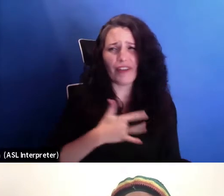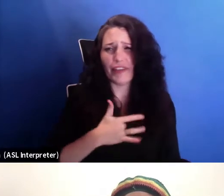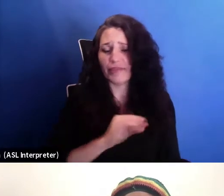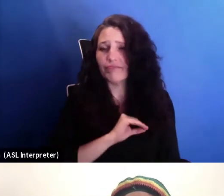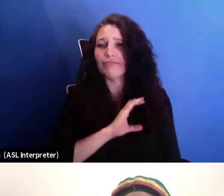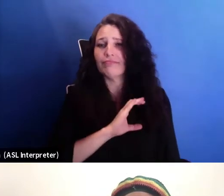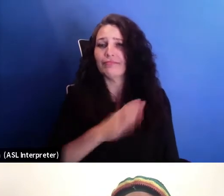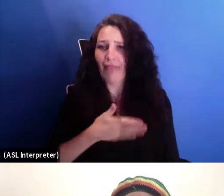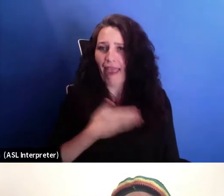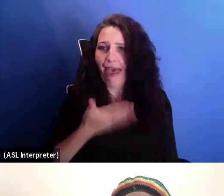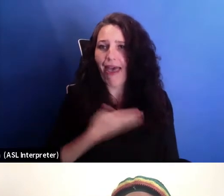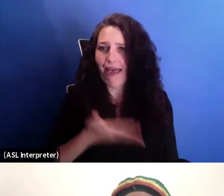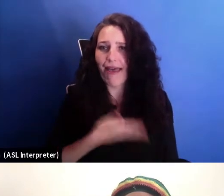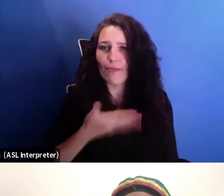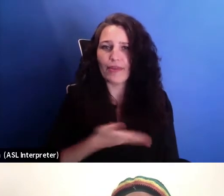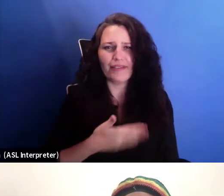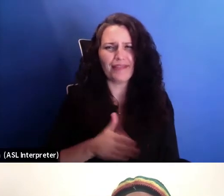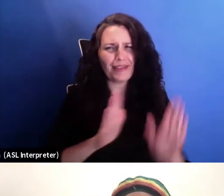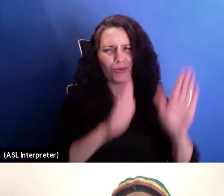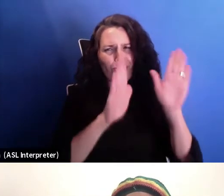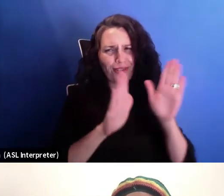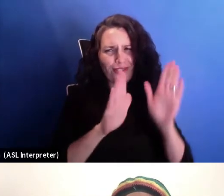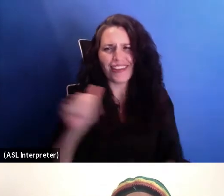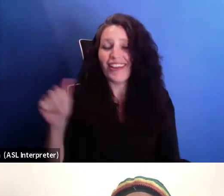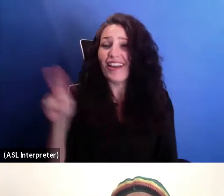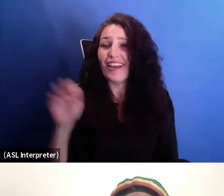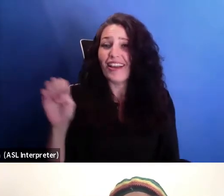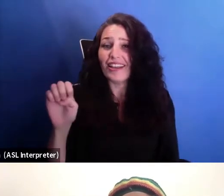Is there a new FWD and Mellon thing going on?